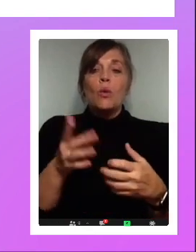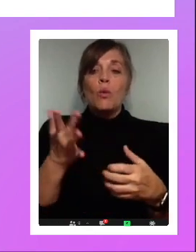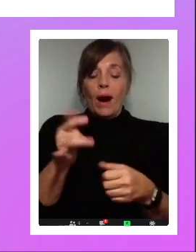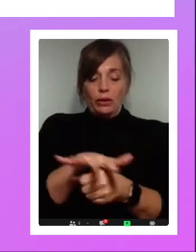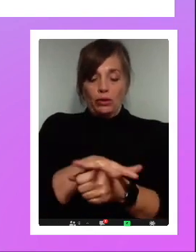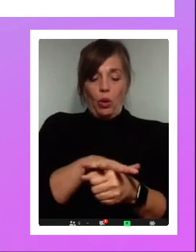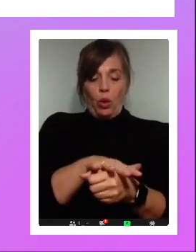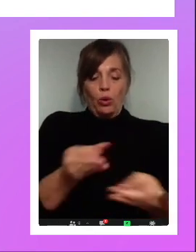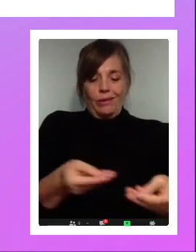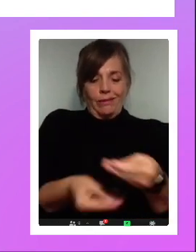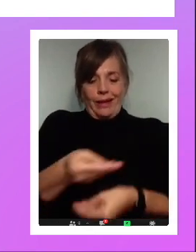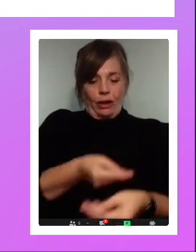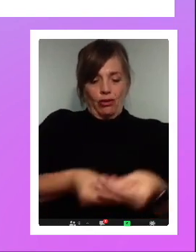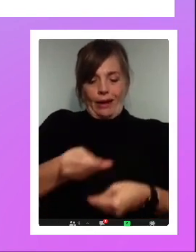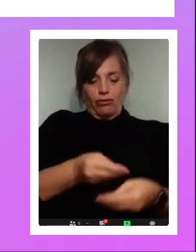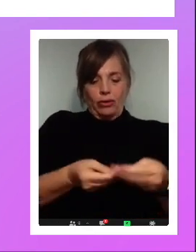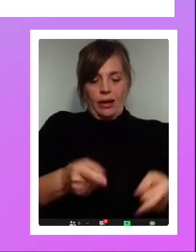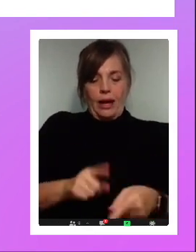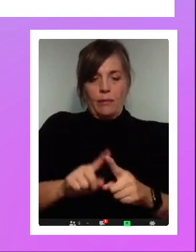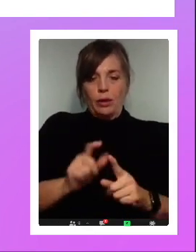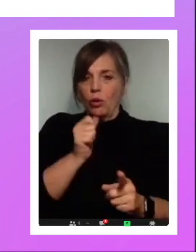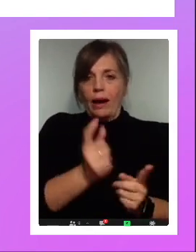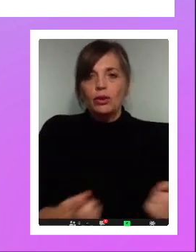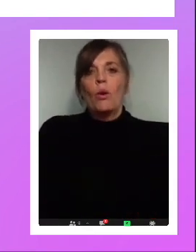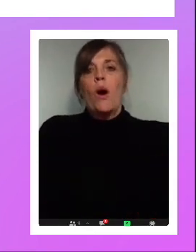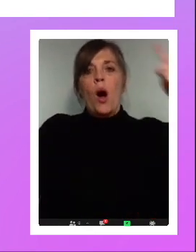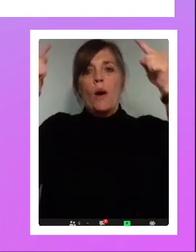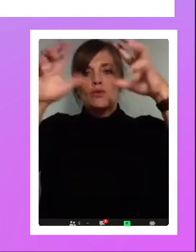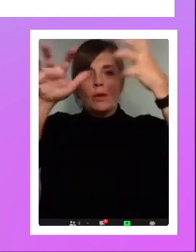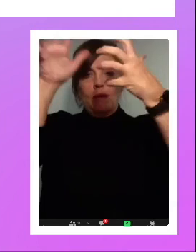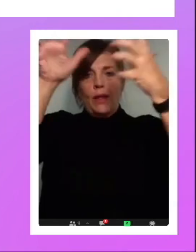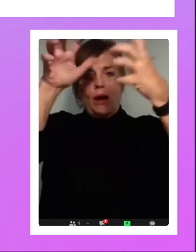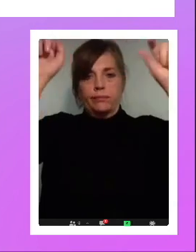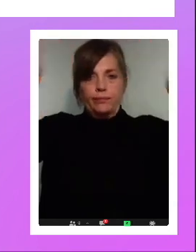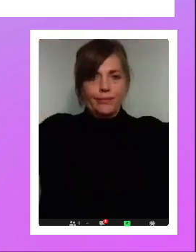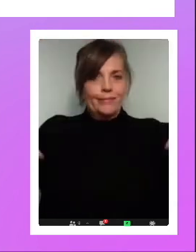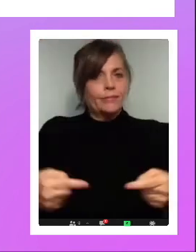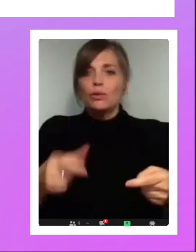and to illustrate this for a different purpose,